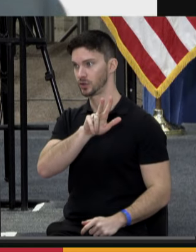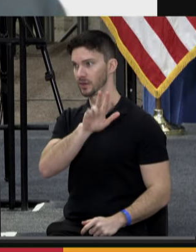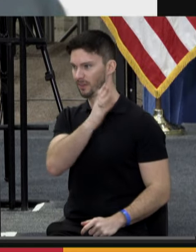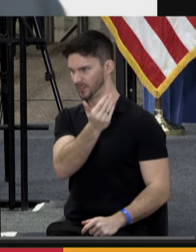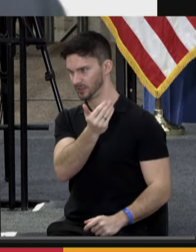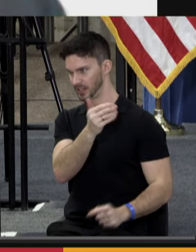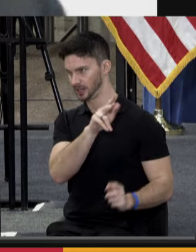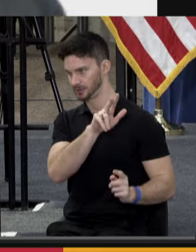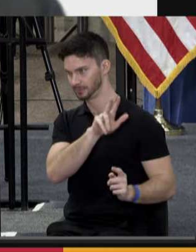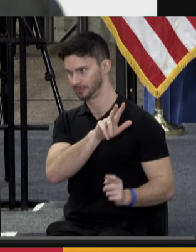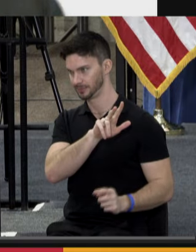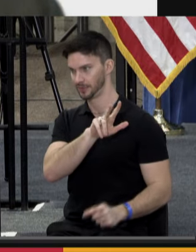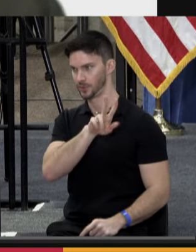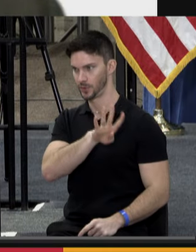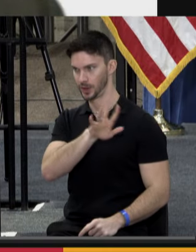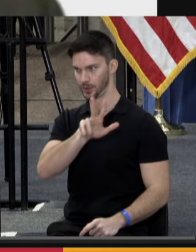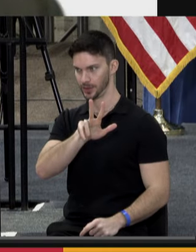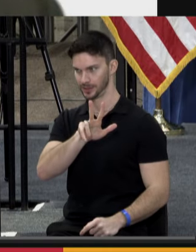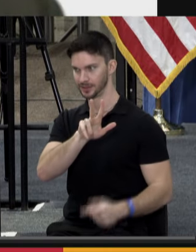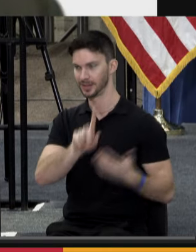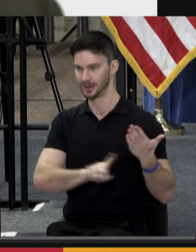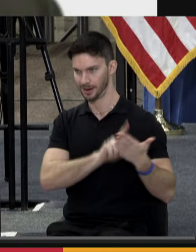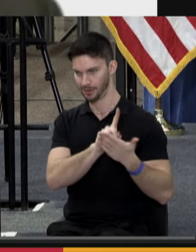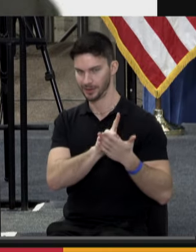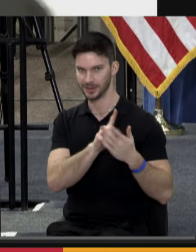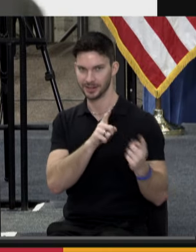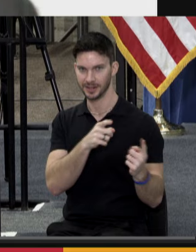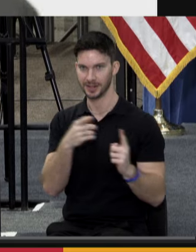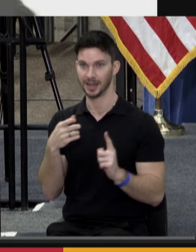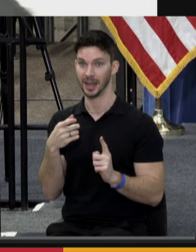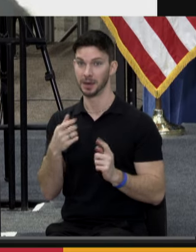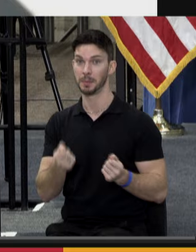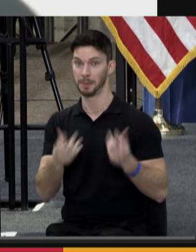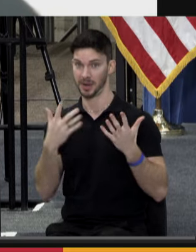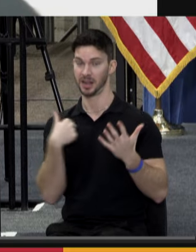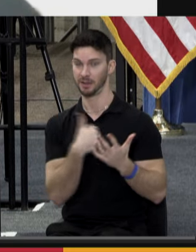sixty five to seventy hours a week just to afford rent and groceries.